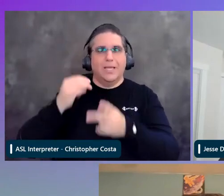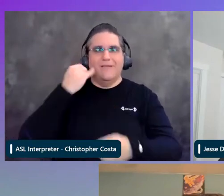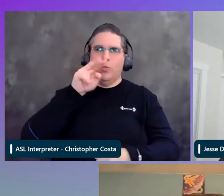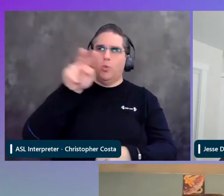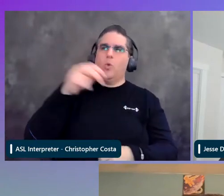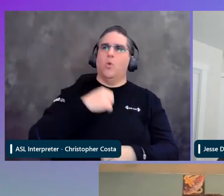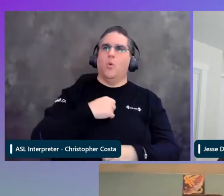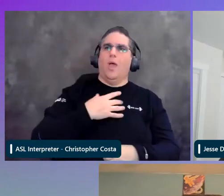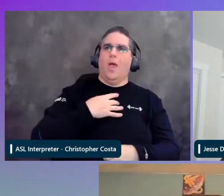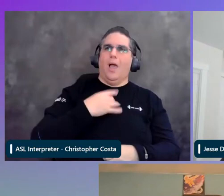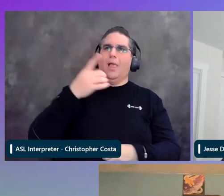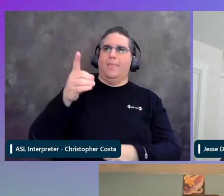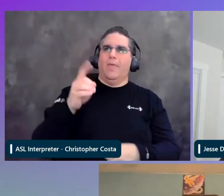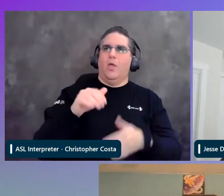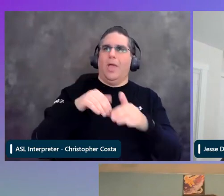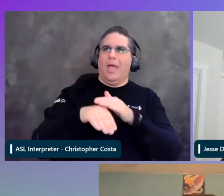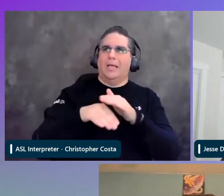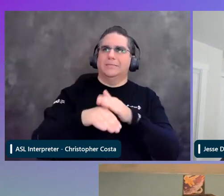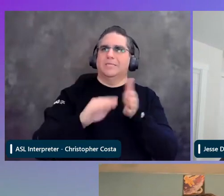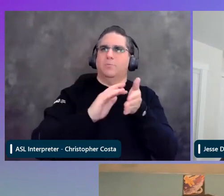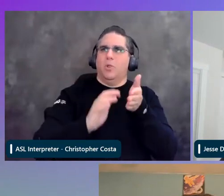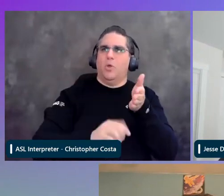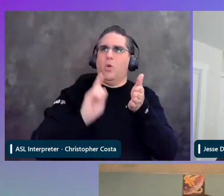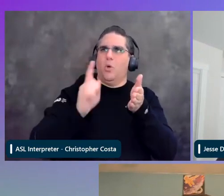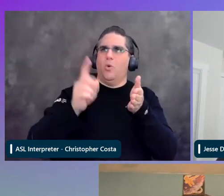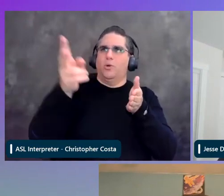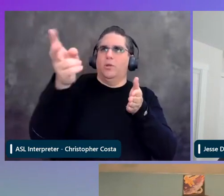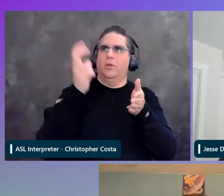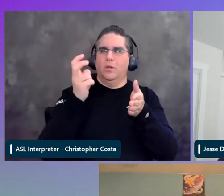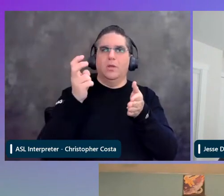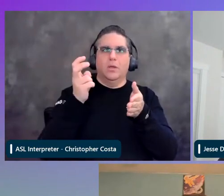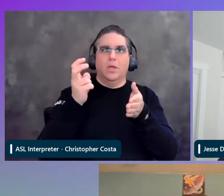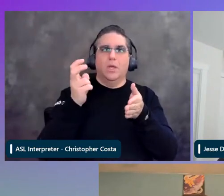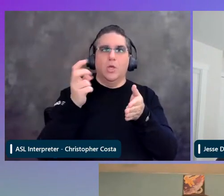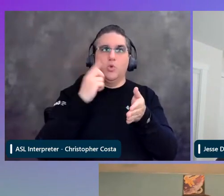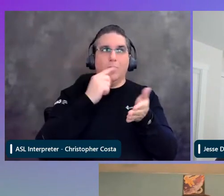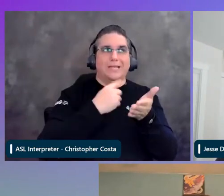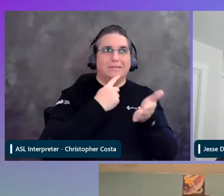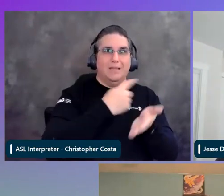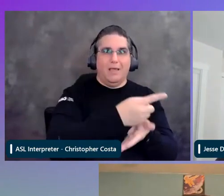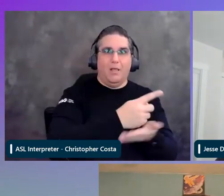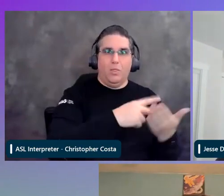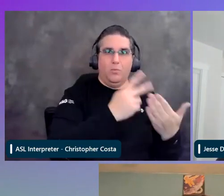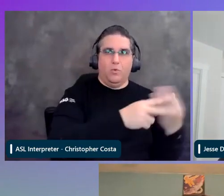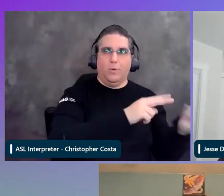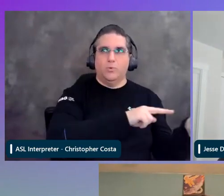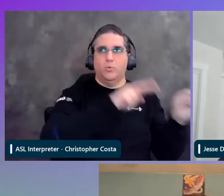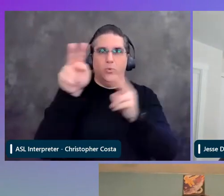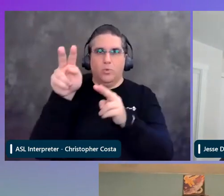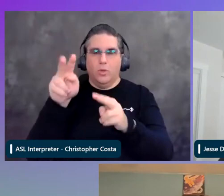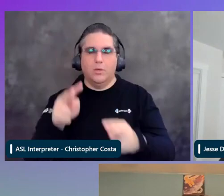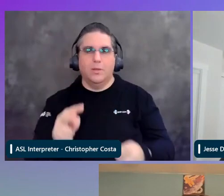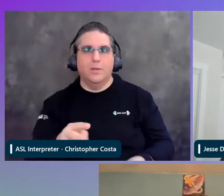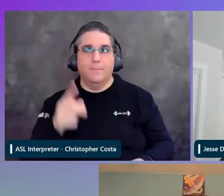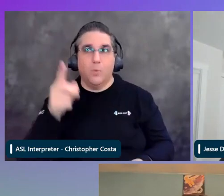code in this way. Maybe it makes it even more usable right, than just the minimum required